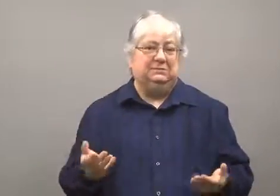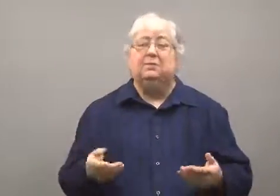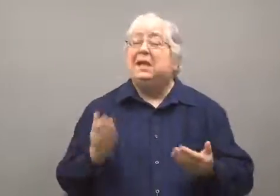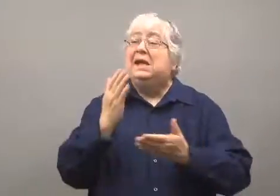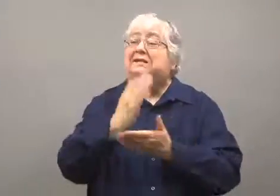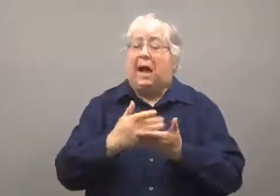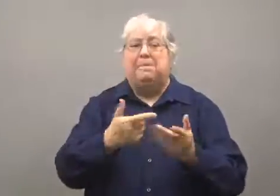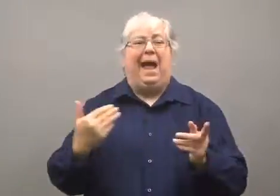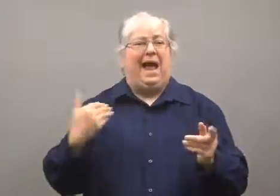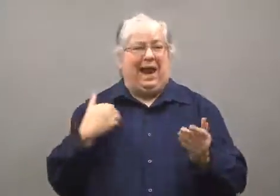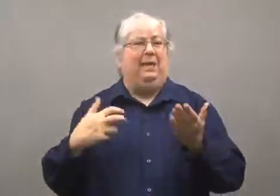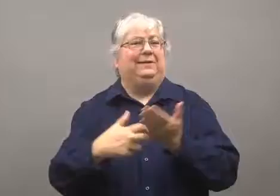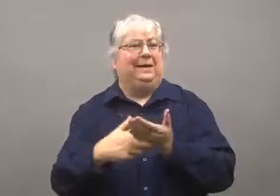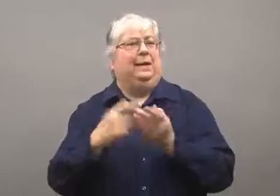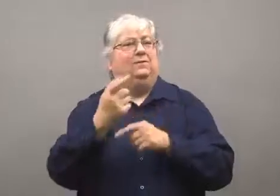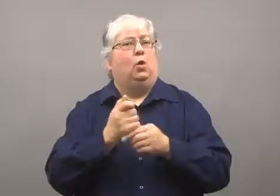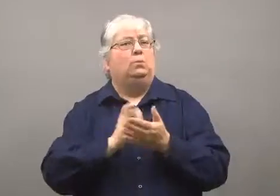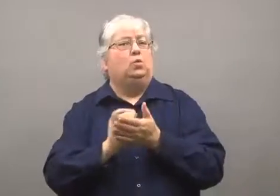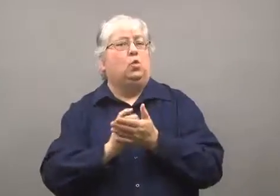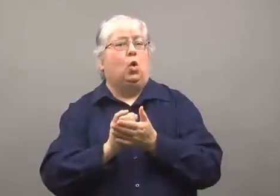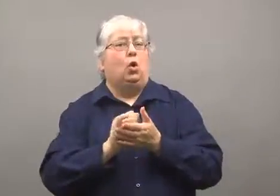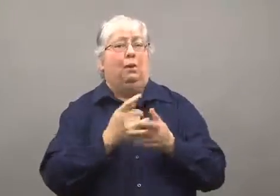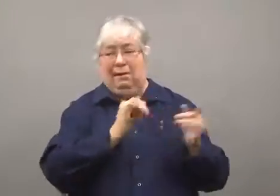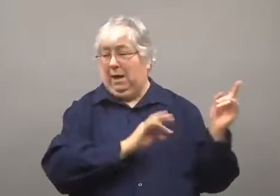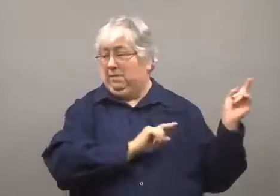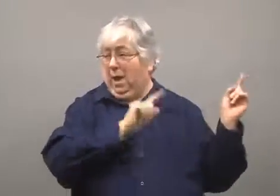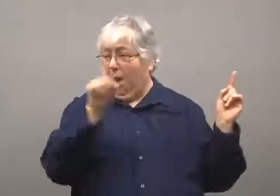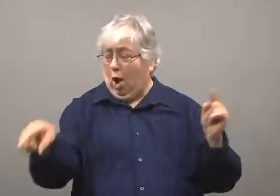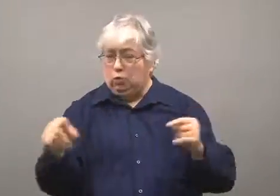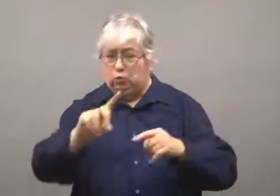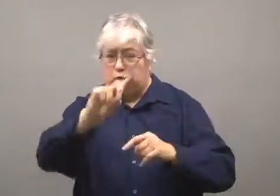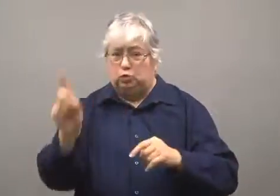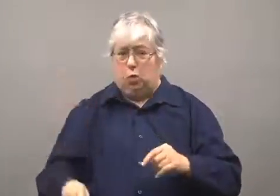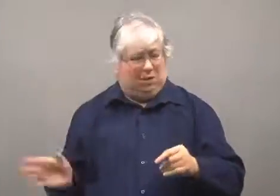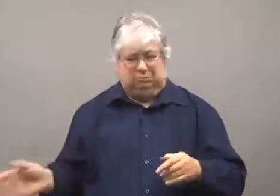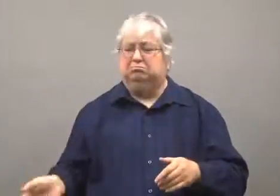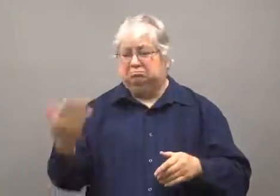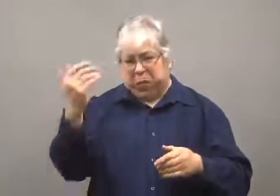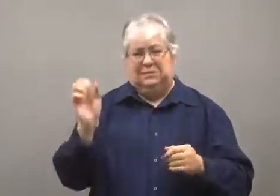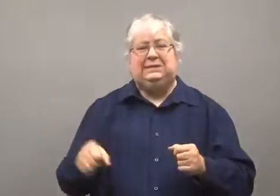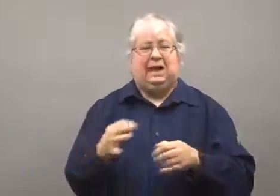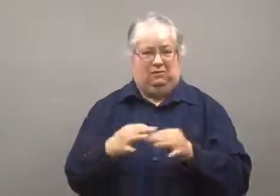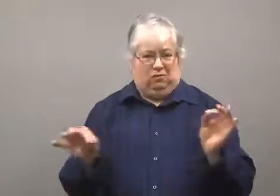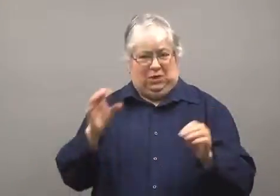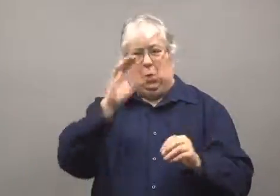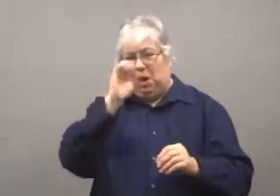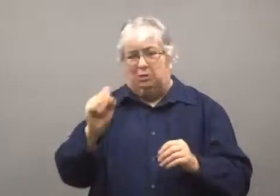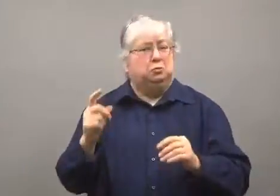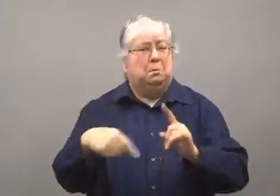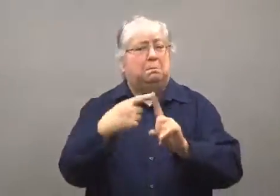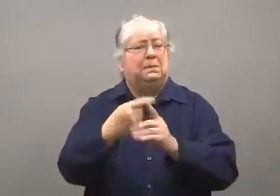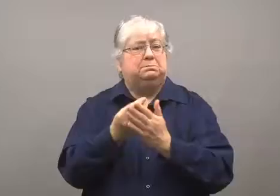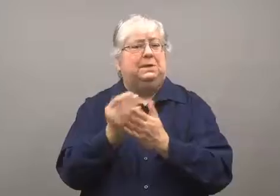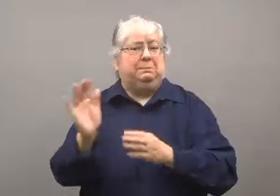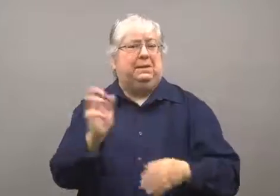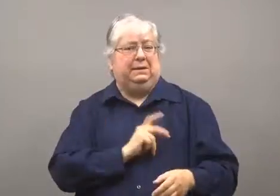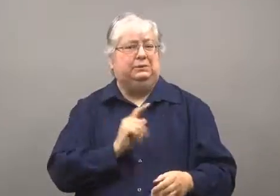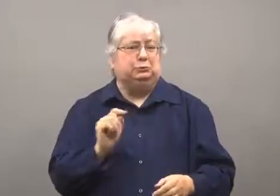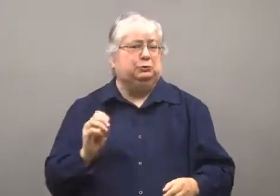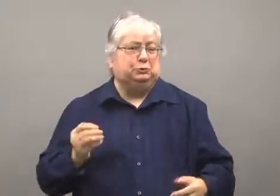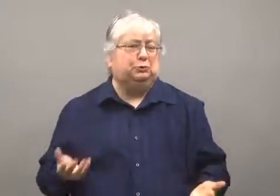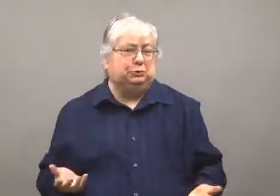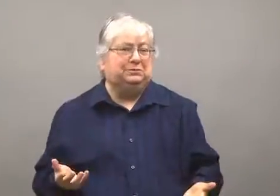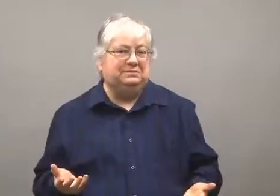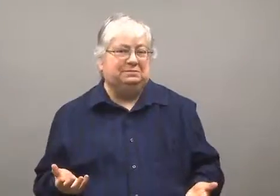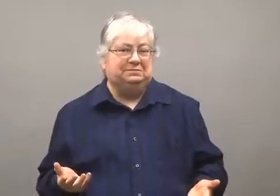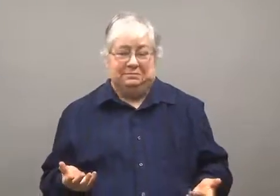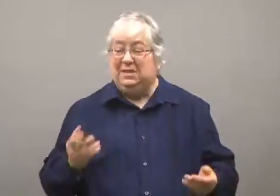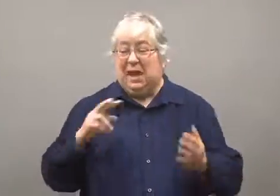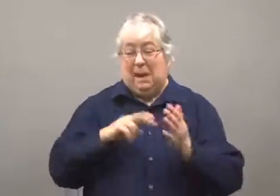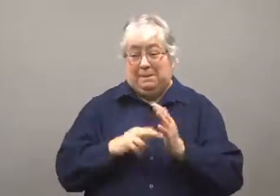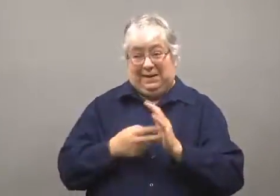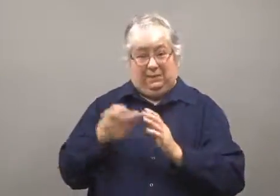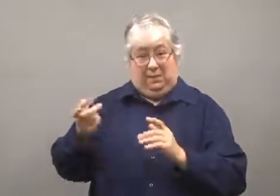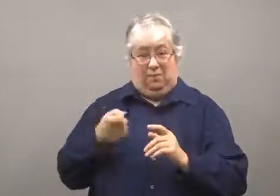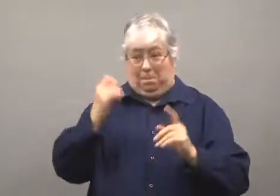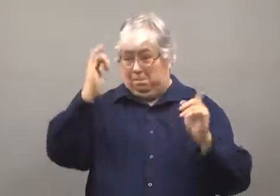Those who bought tickets for the New York game can get in free and get a refund too.